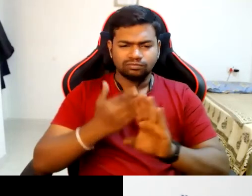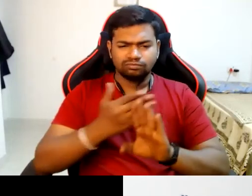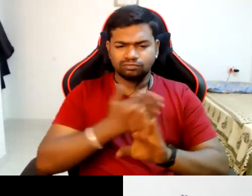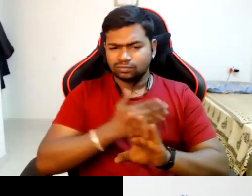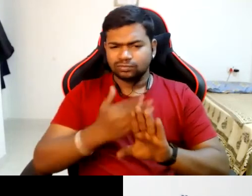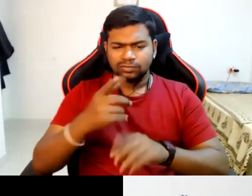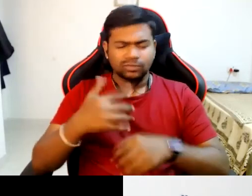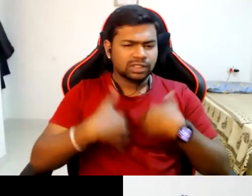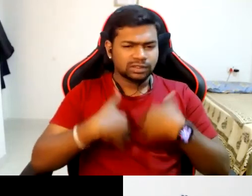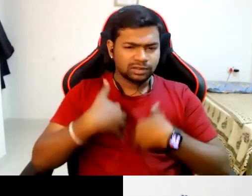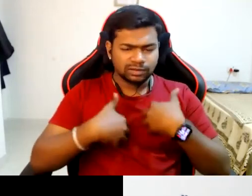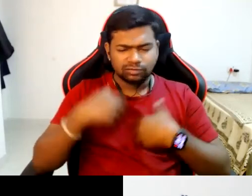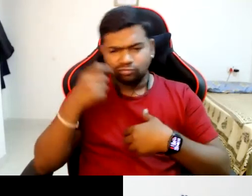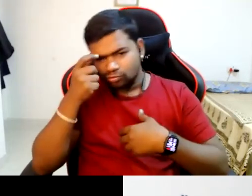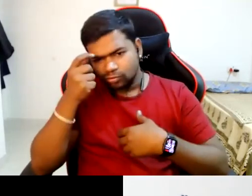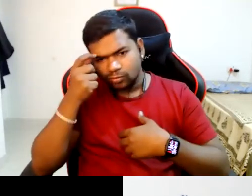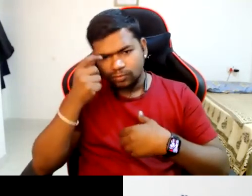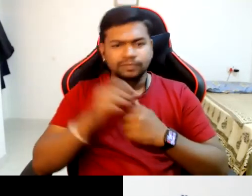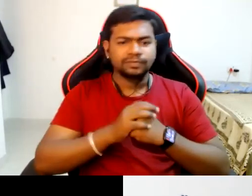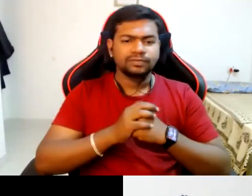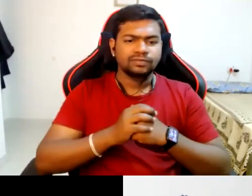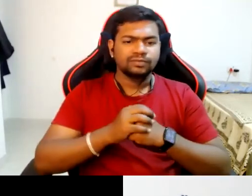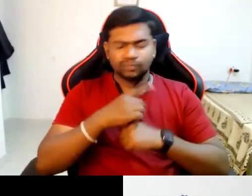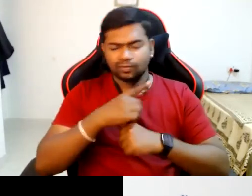You know school side